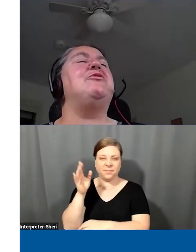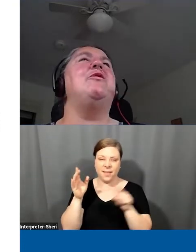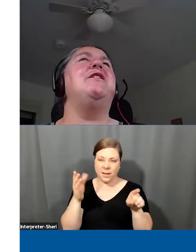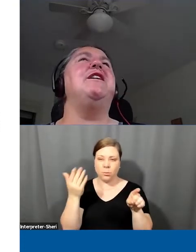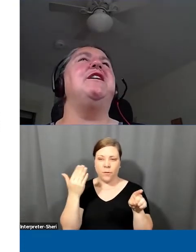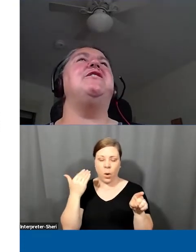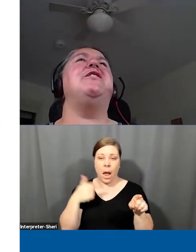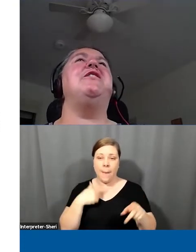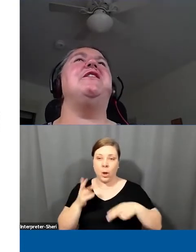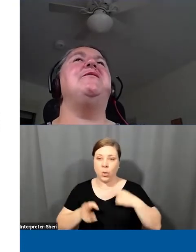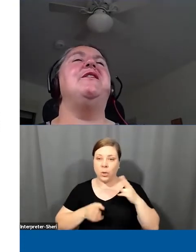'cause I wanted to get to this area.